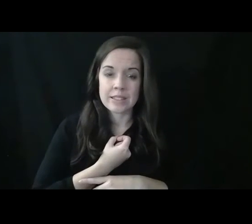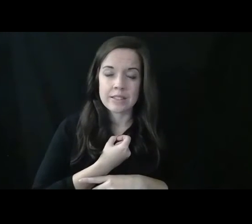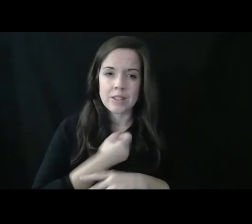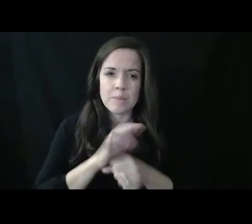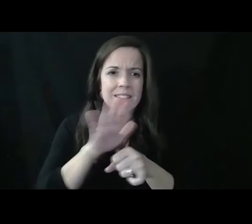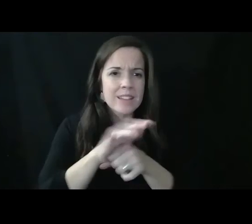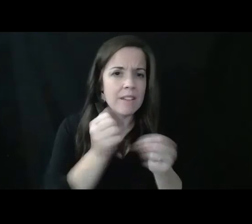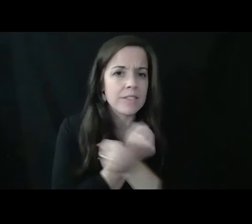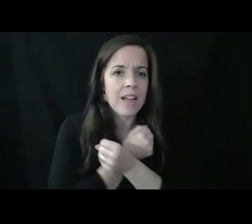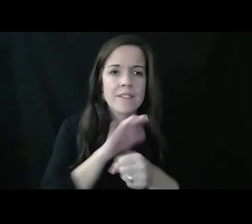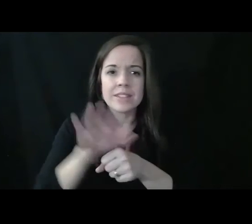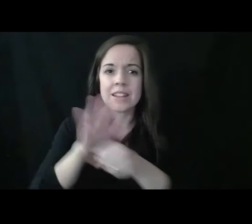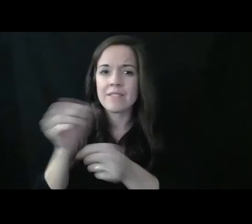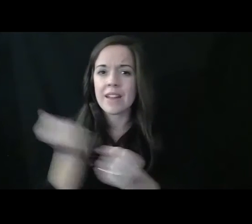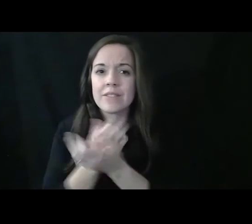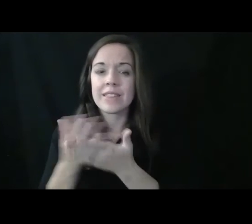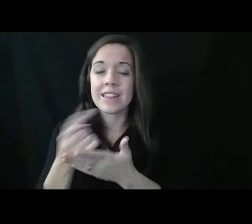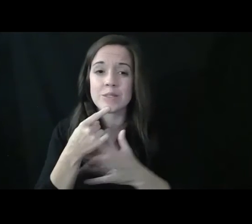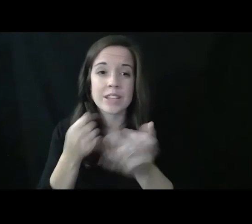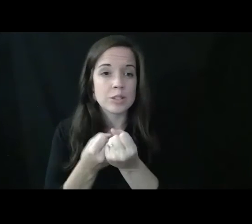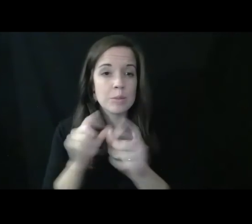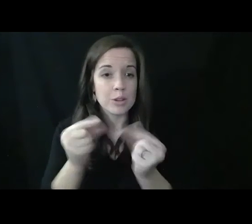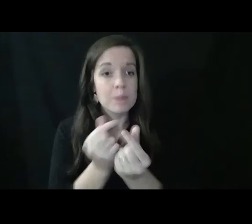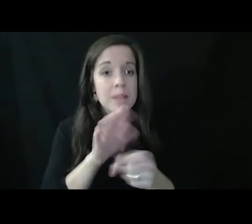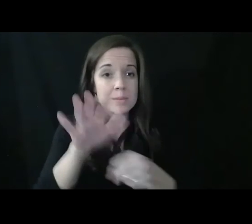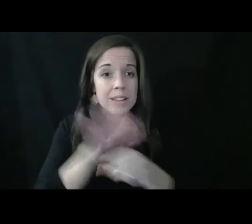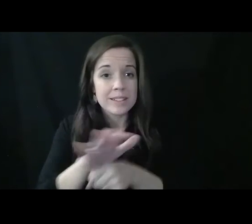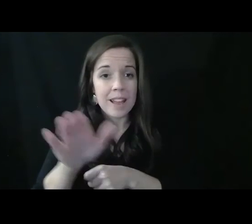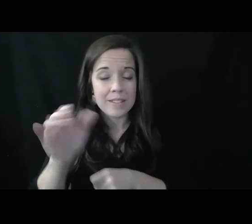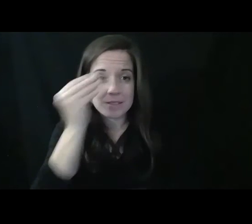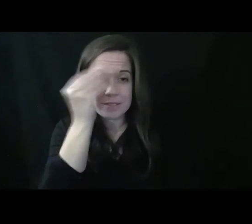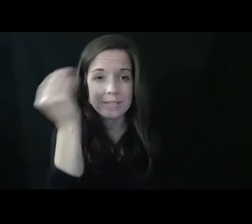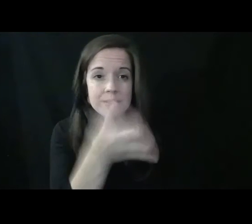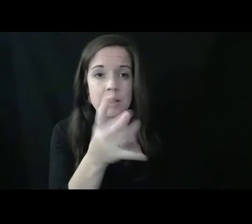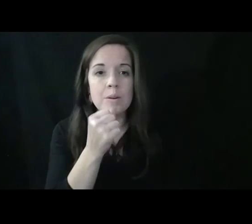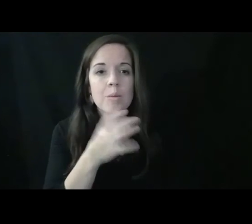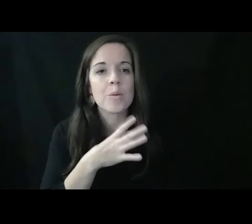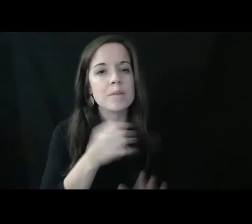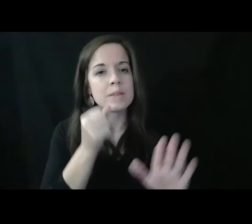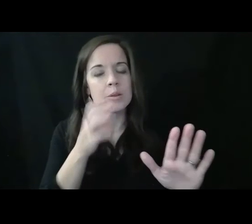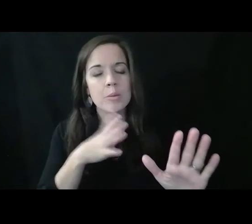they say in support group, there will be enough, but woman, woman, keep track of your arms.